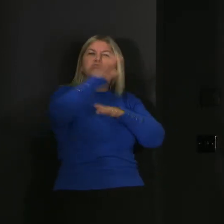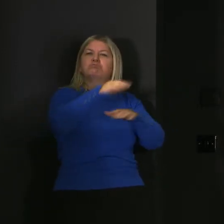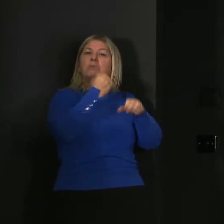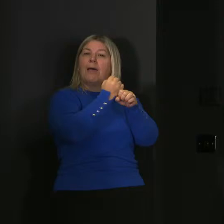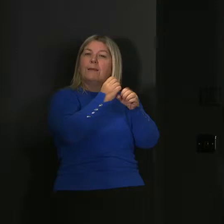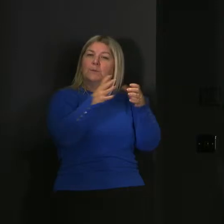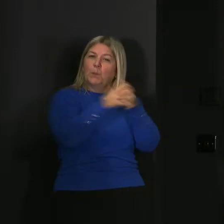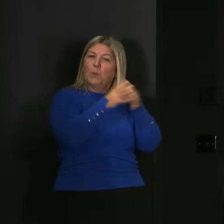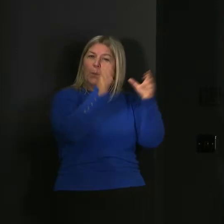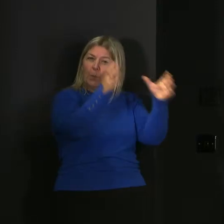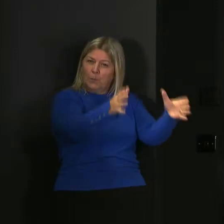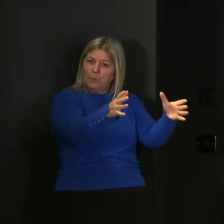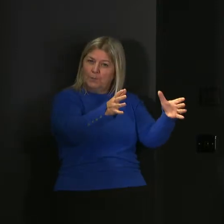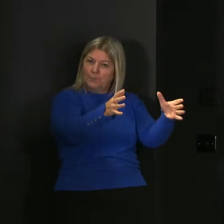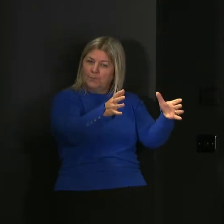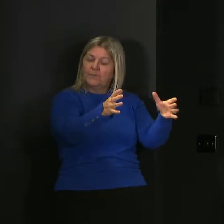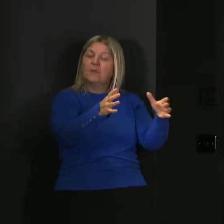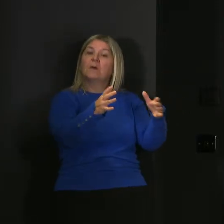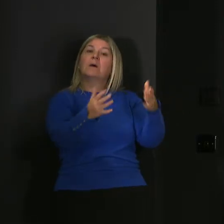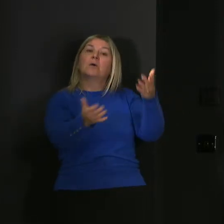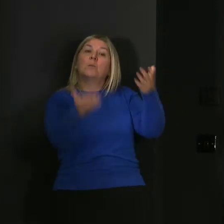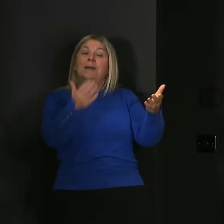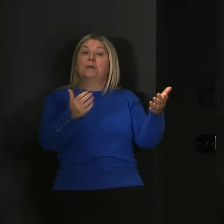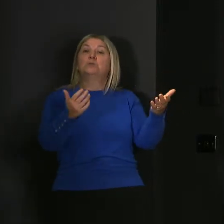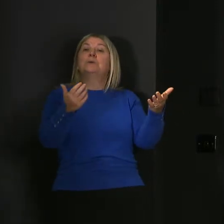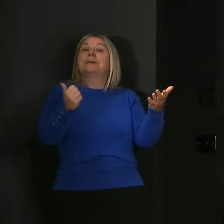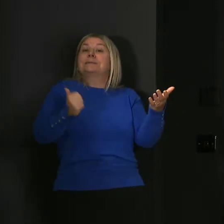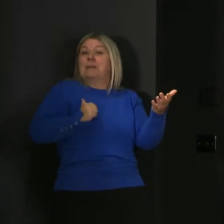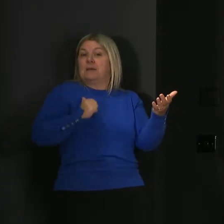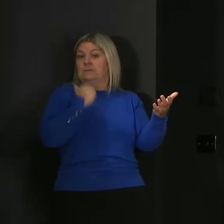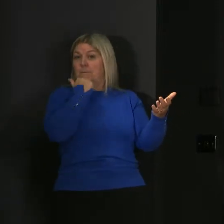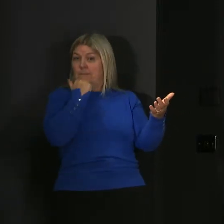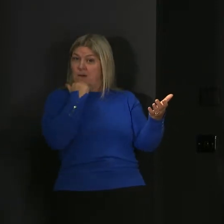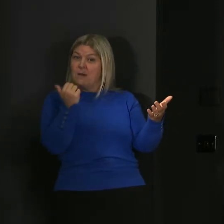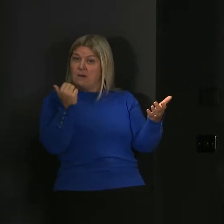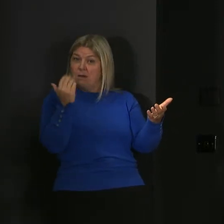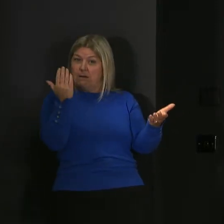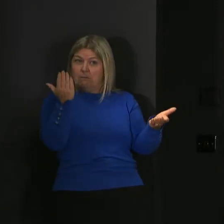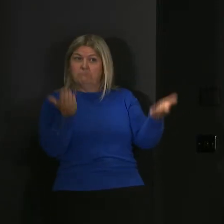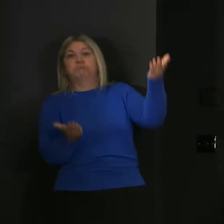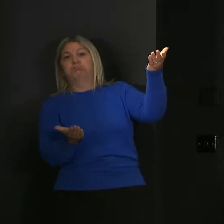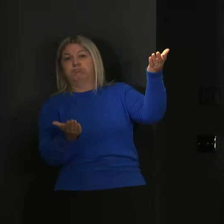to what was expected because we recognise the growth rates for this are fairly predictable.